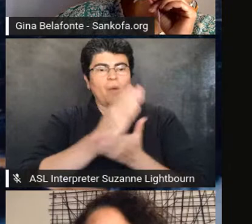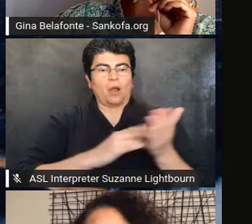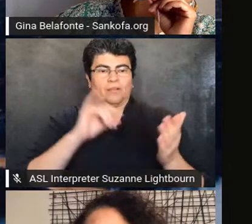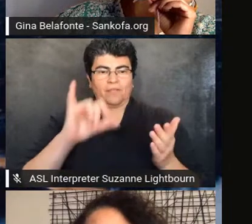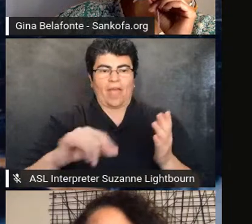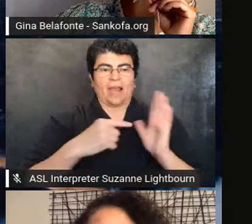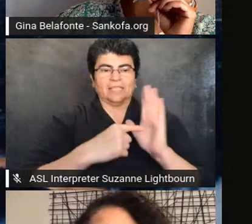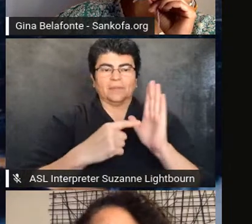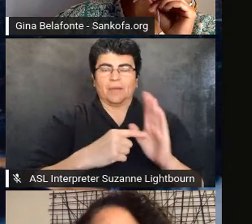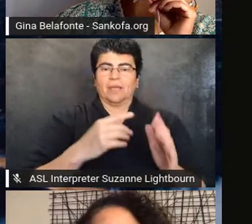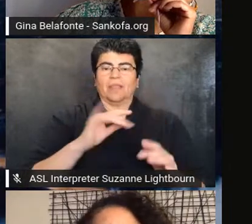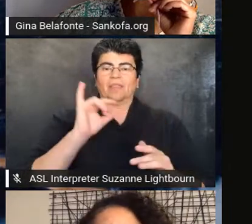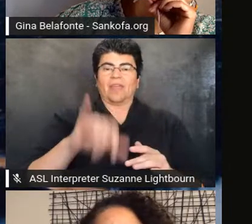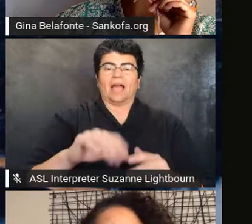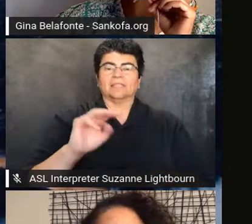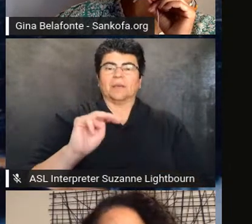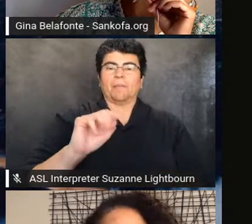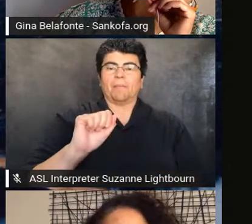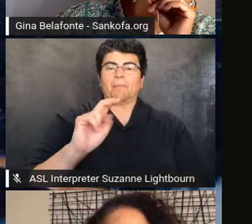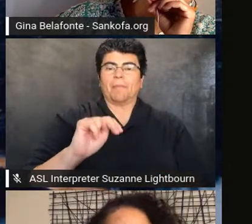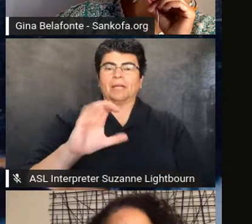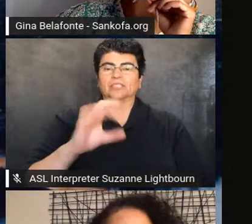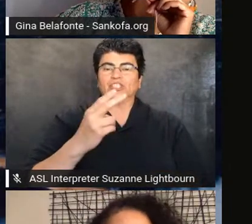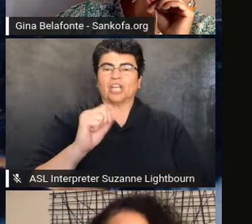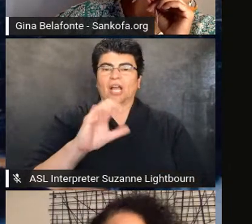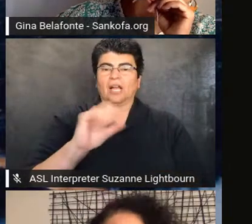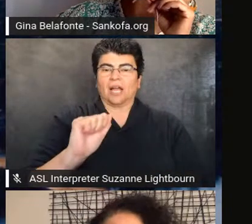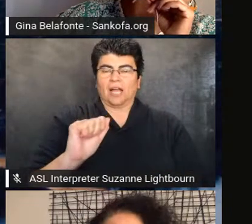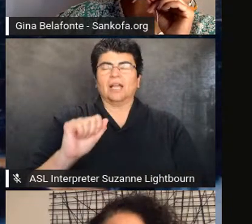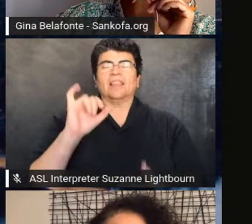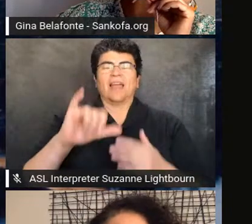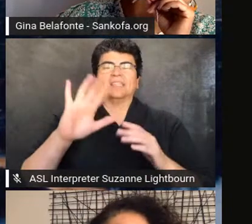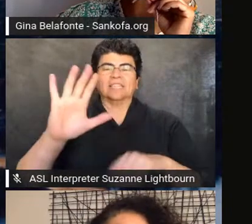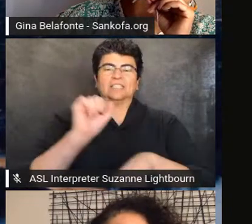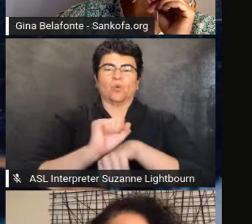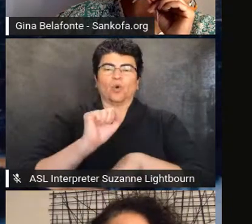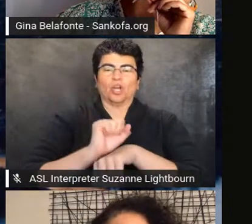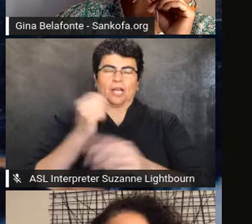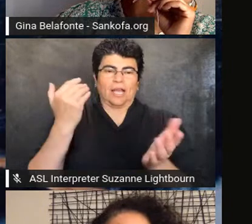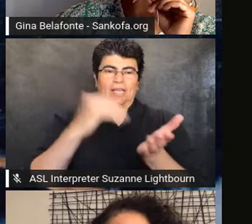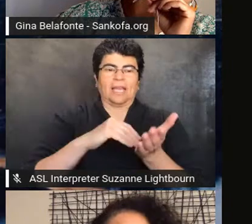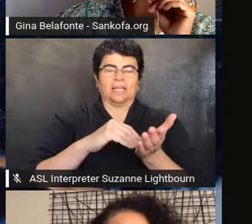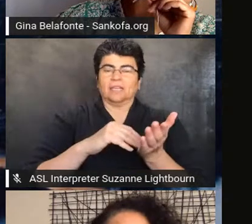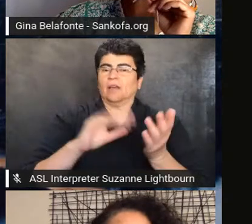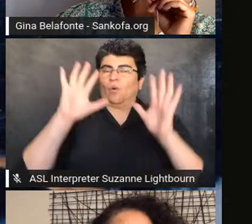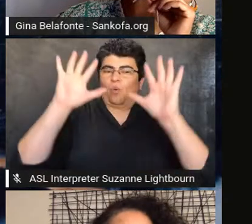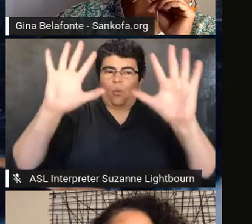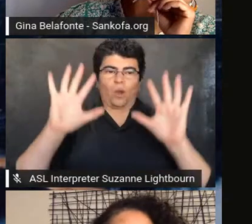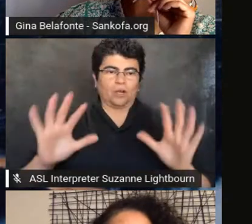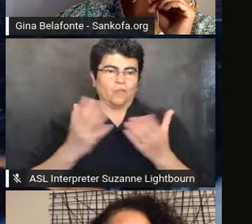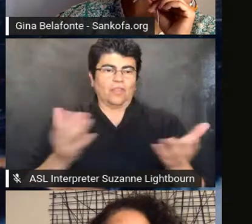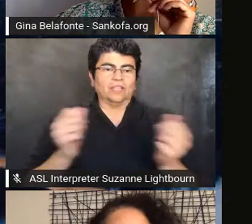this is Michael Menchaka, in his work, does wonderful things with graphic elements,